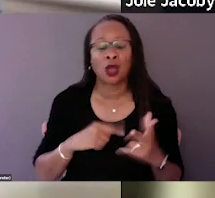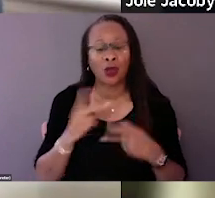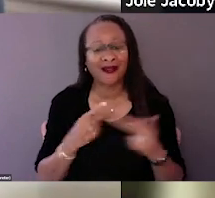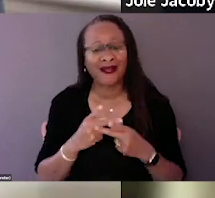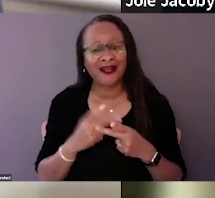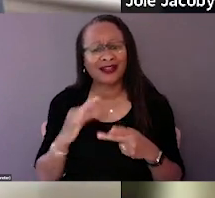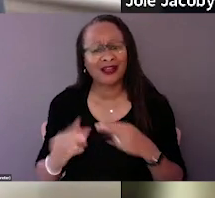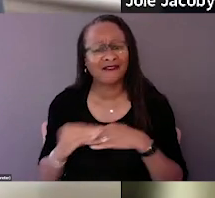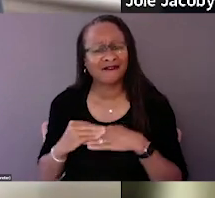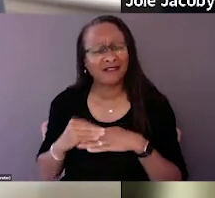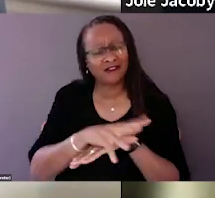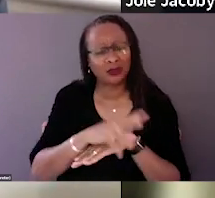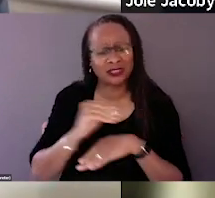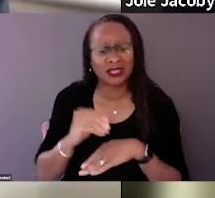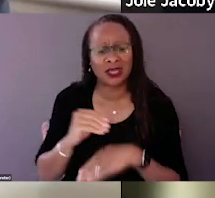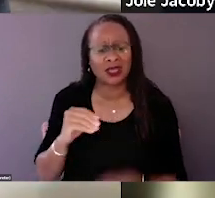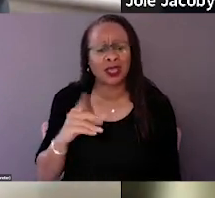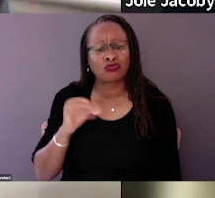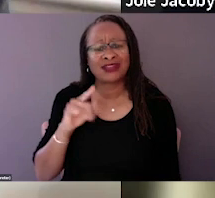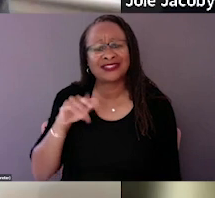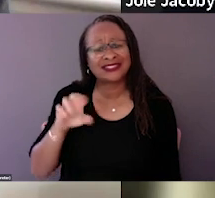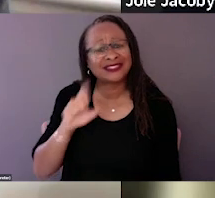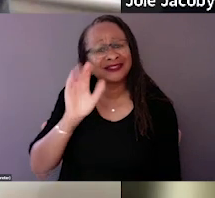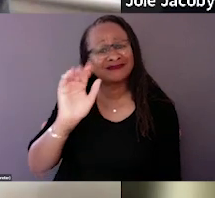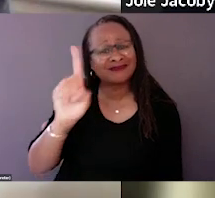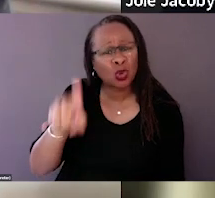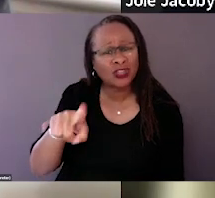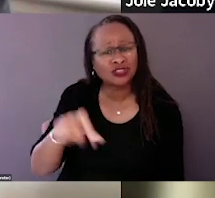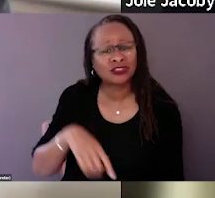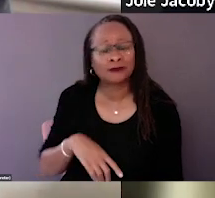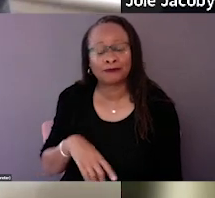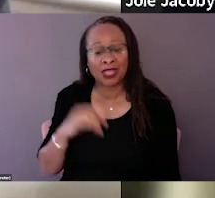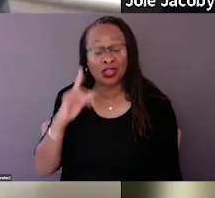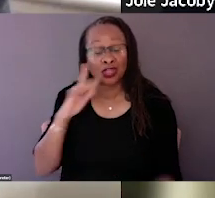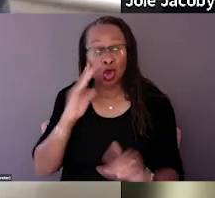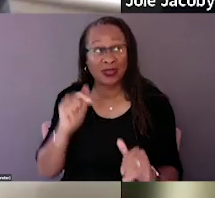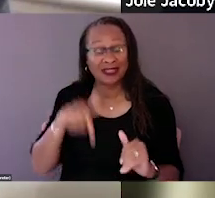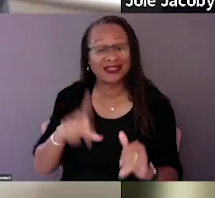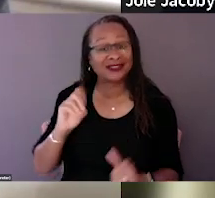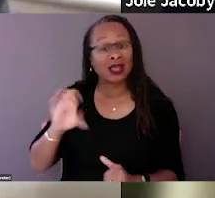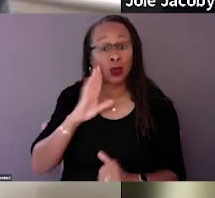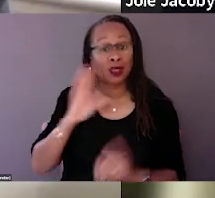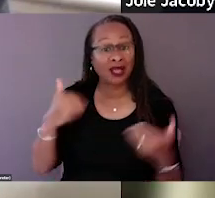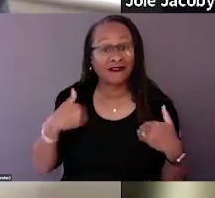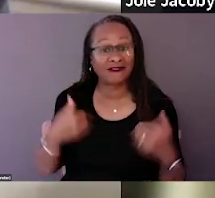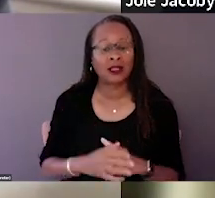and, Prentice, this is for you, if you're hoping, are you hoping this documentary will have, what are you hoping people get out of it?